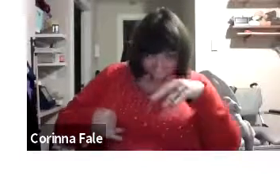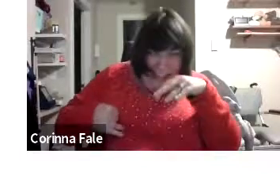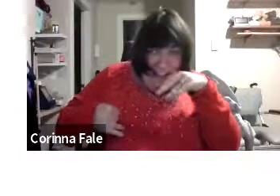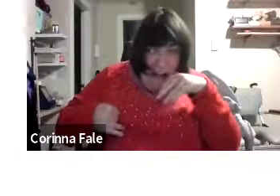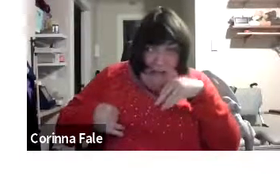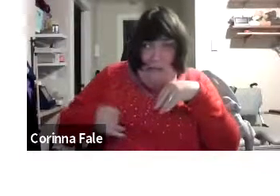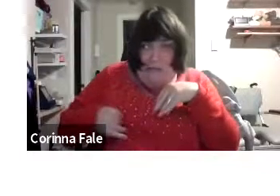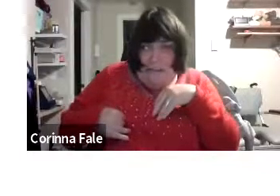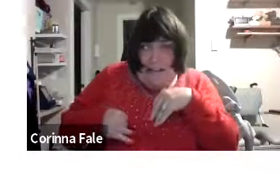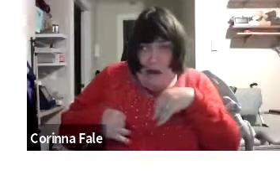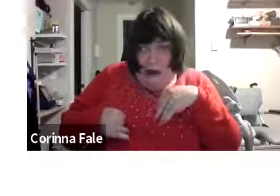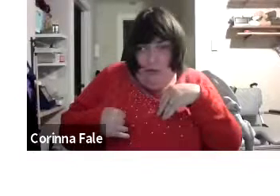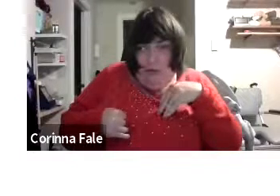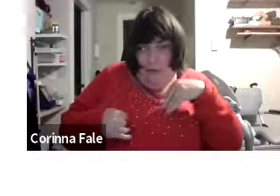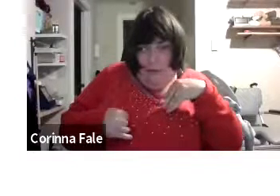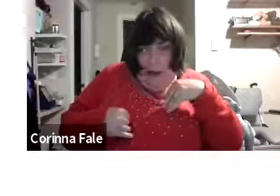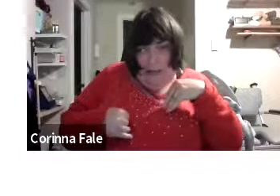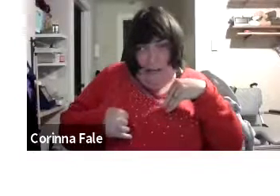Corinna Fale: is also really hard to find.